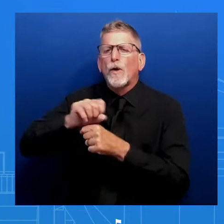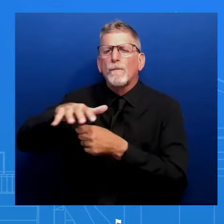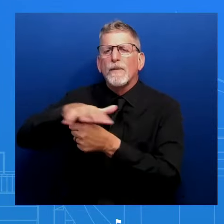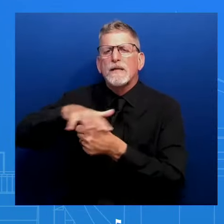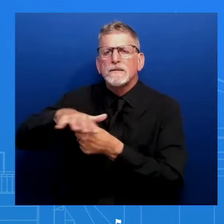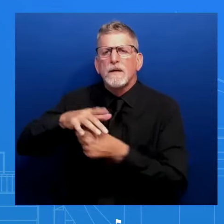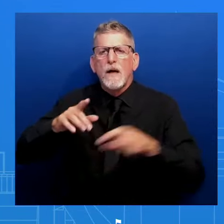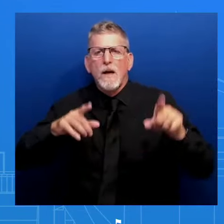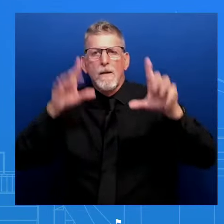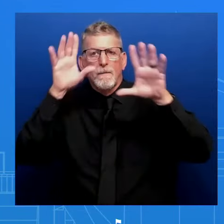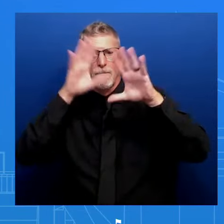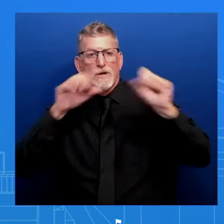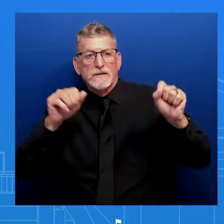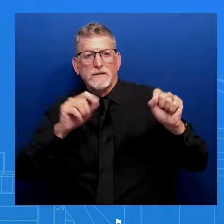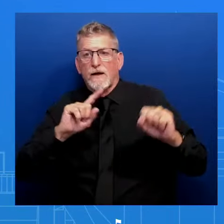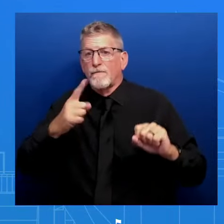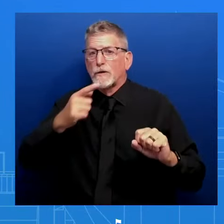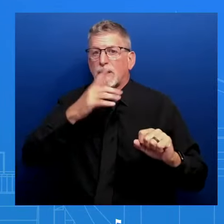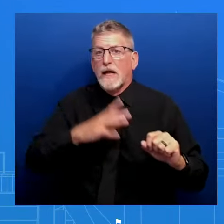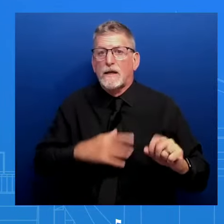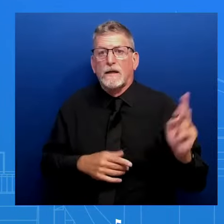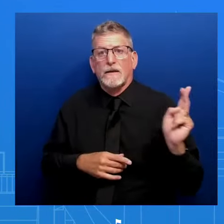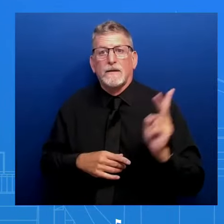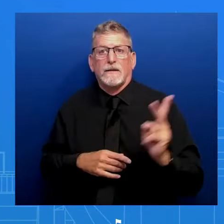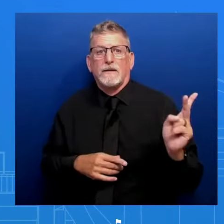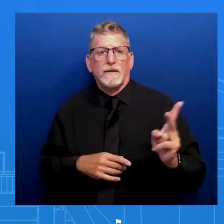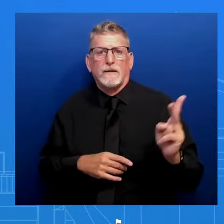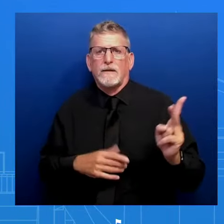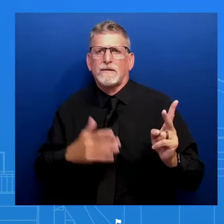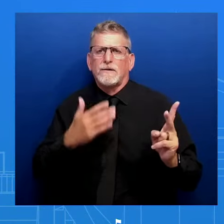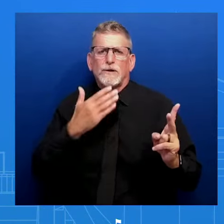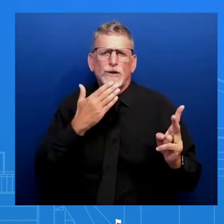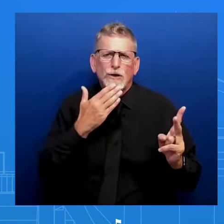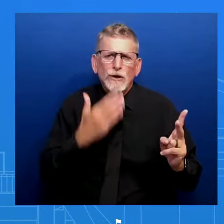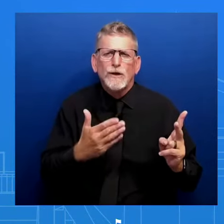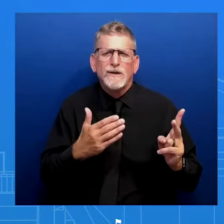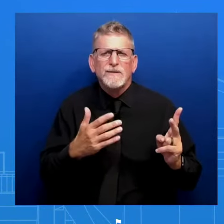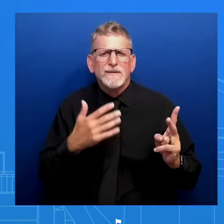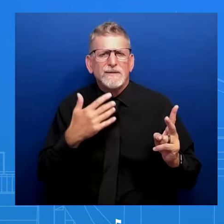are grateful to the Secret Service and the staff for keeping the family safe, but what we didn't hear yesterday